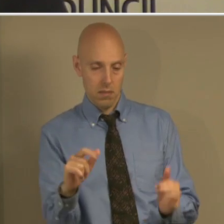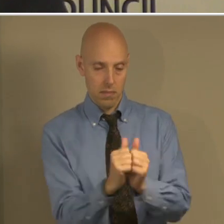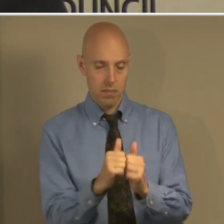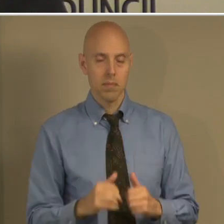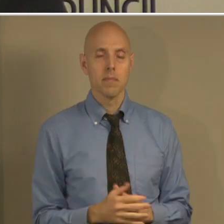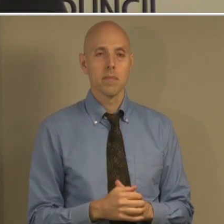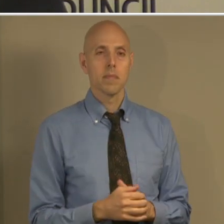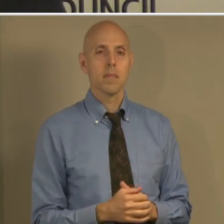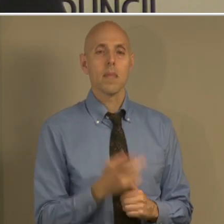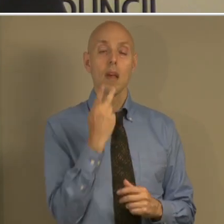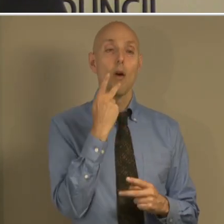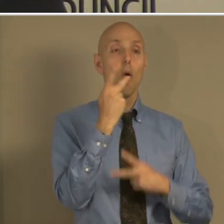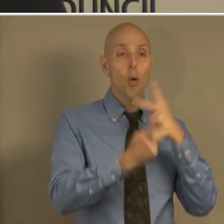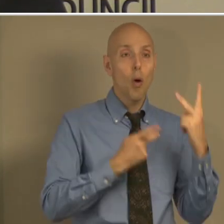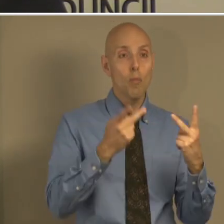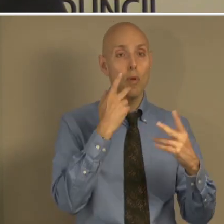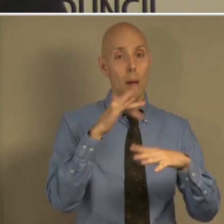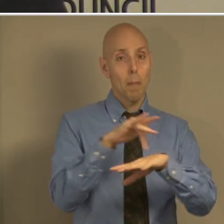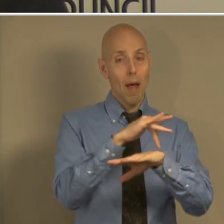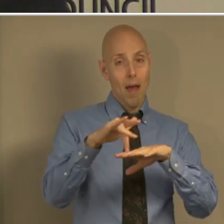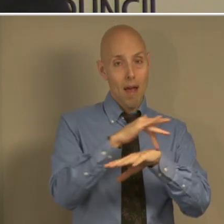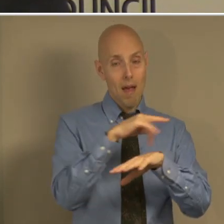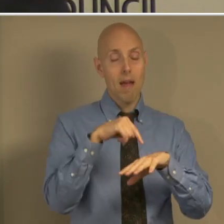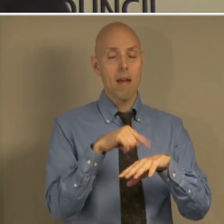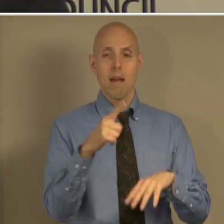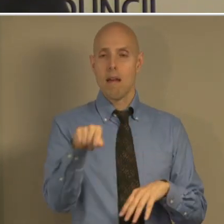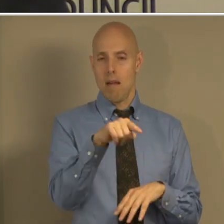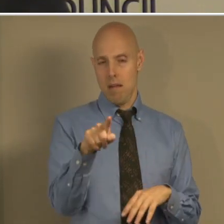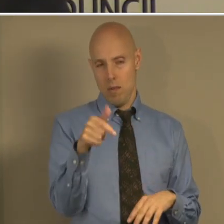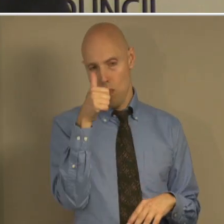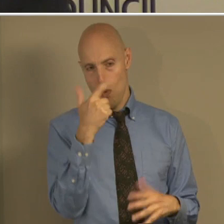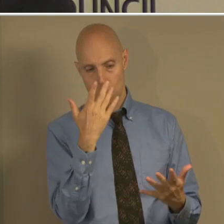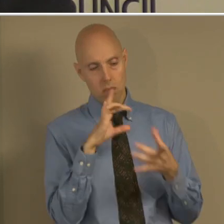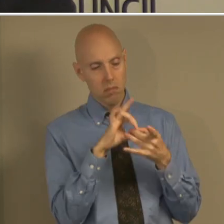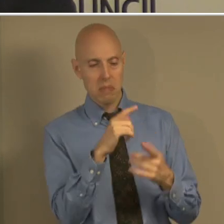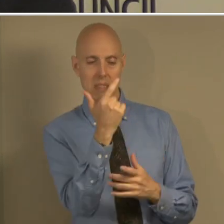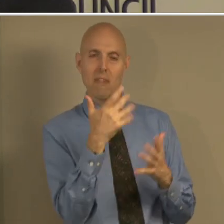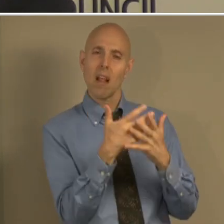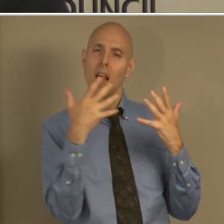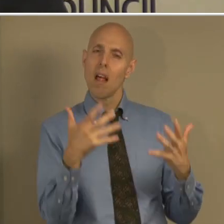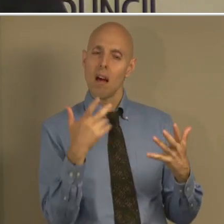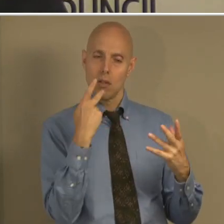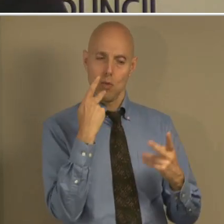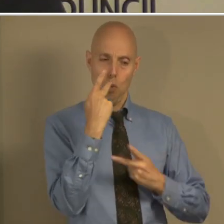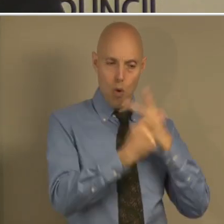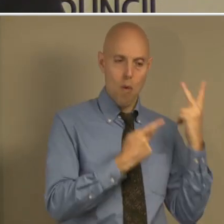Opera and ballet... We've been working, as many of you know, with the seven large-scale opera and ballet organisations